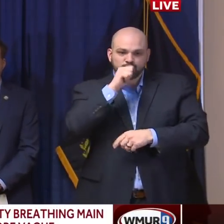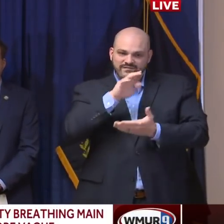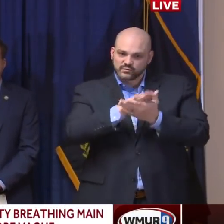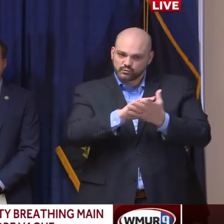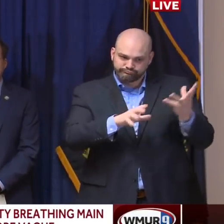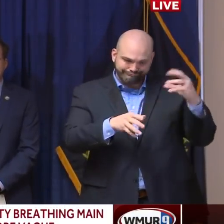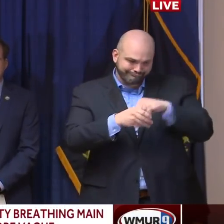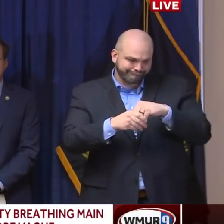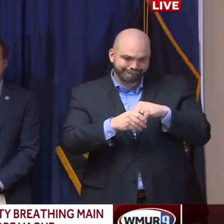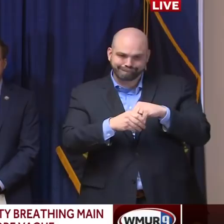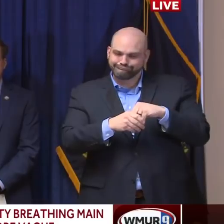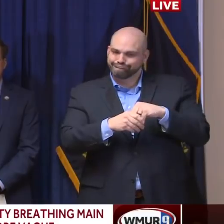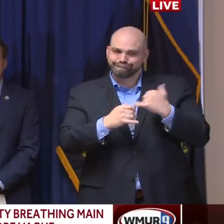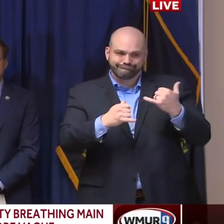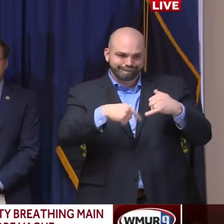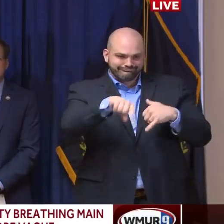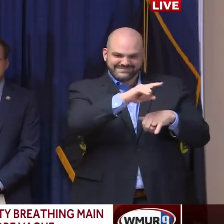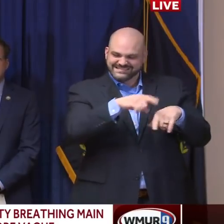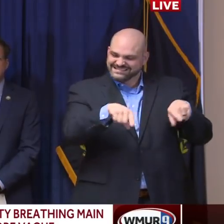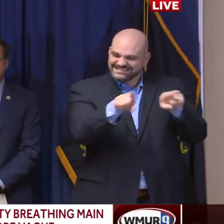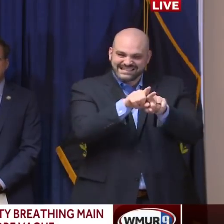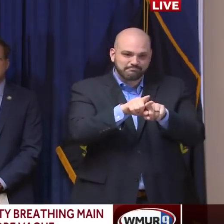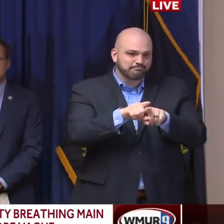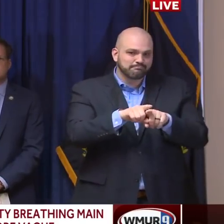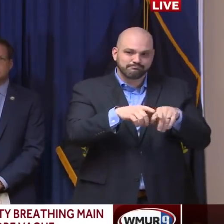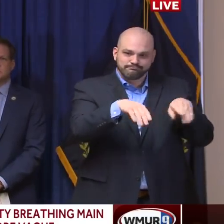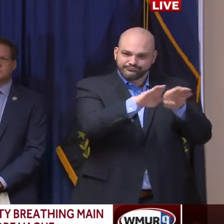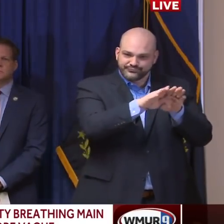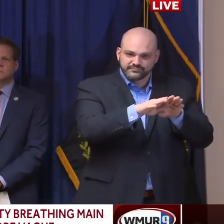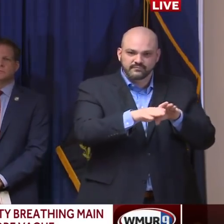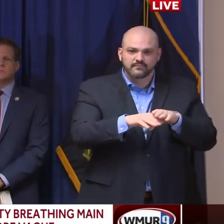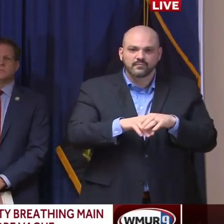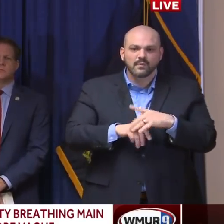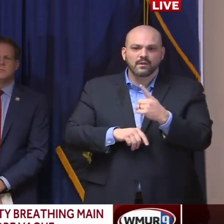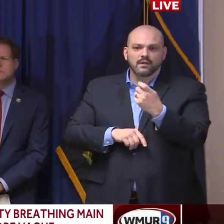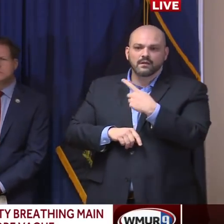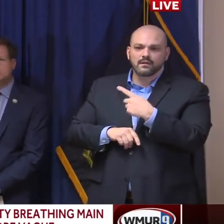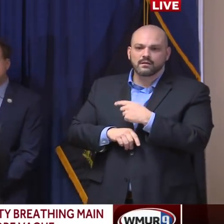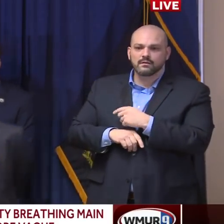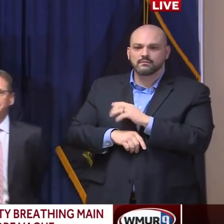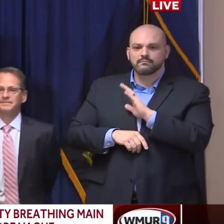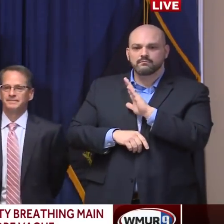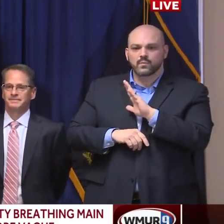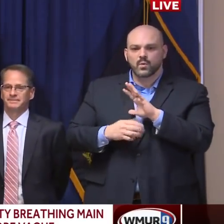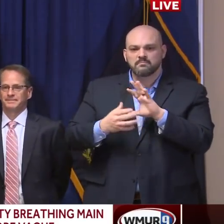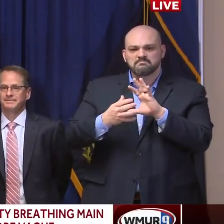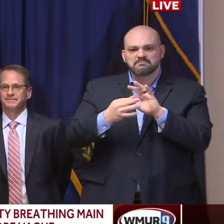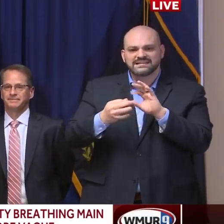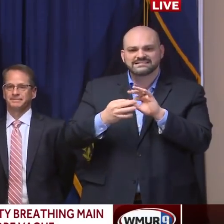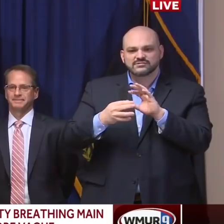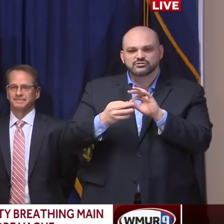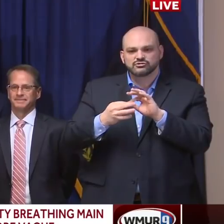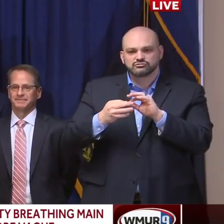THEY HAVE BEEN INVOLVED WITH US ALL ALONG AND HAVE RECEIVED THE SAME GUIDANCE IS IN SUPPORT WE HAVE PUT OUT.